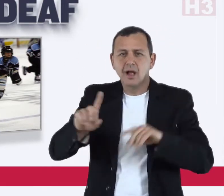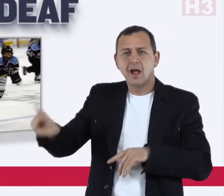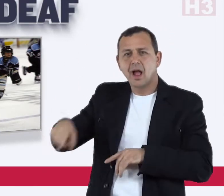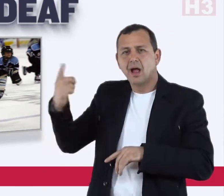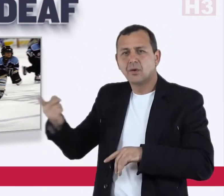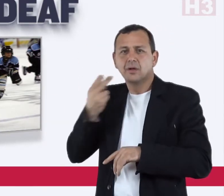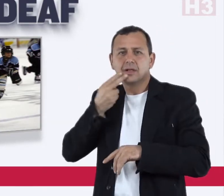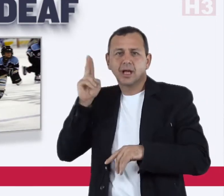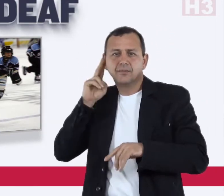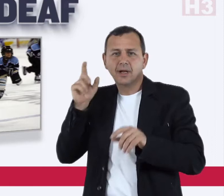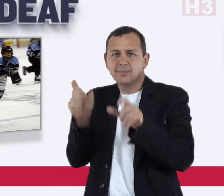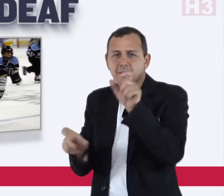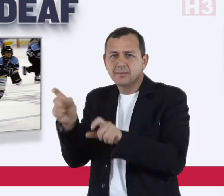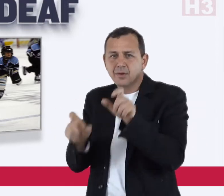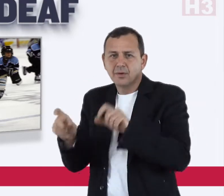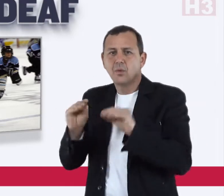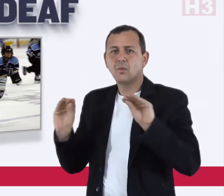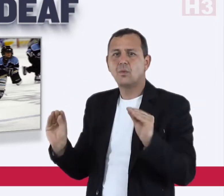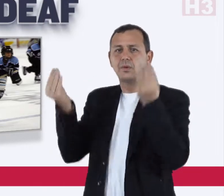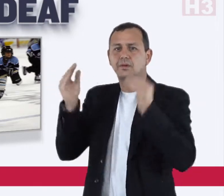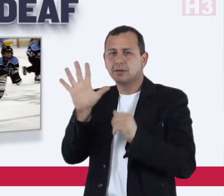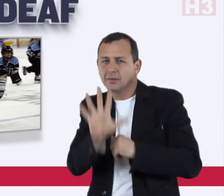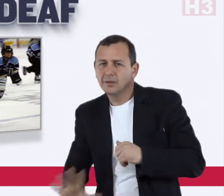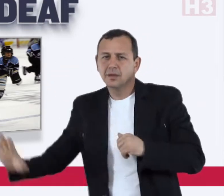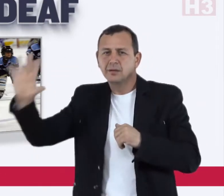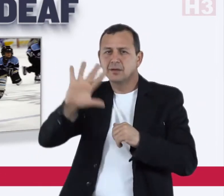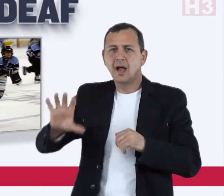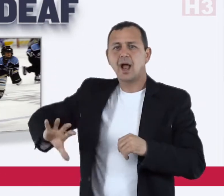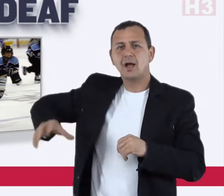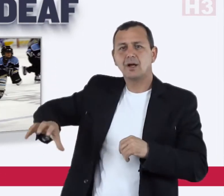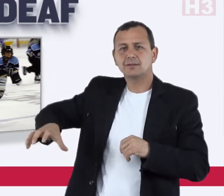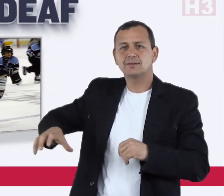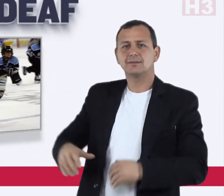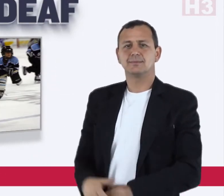other deaf youth across the country.